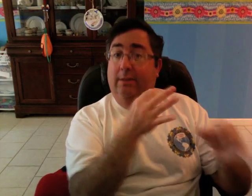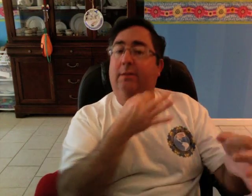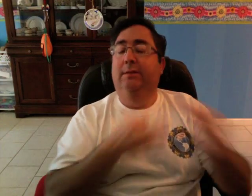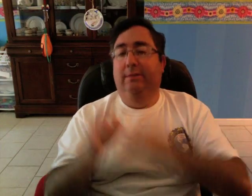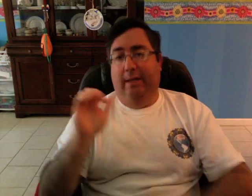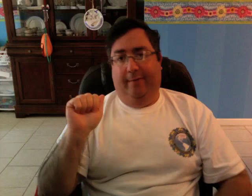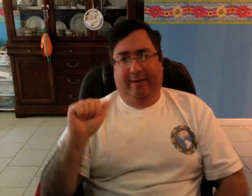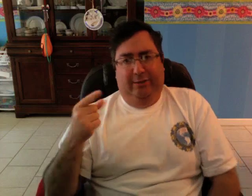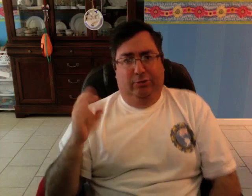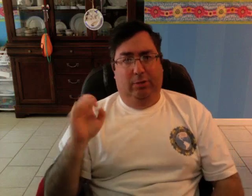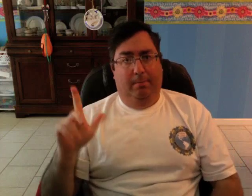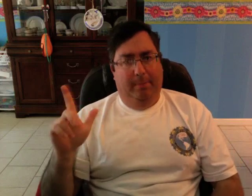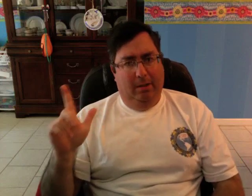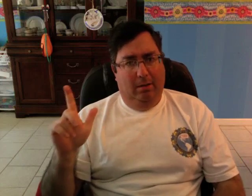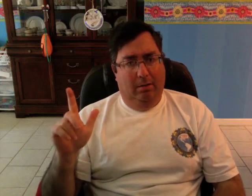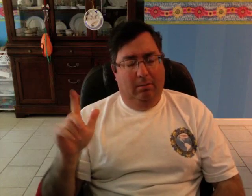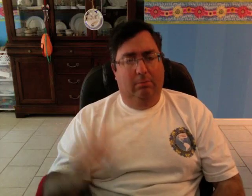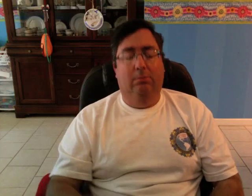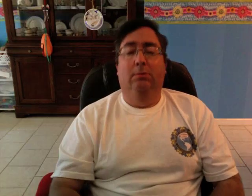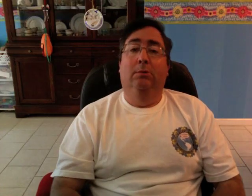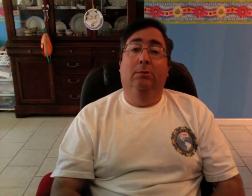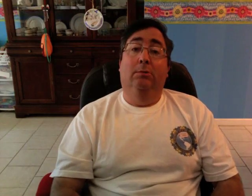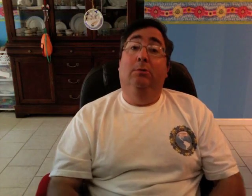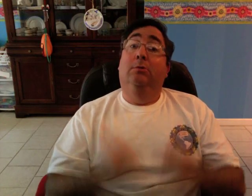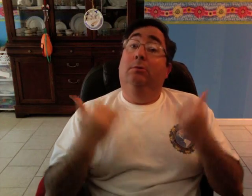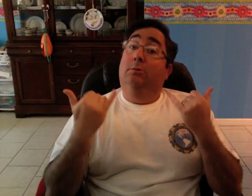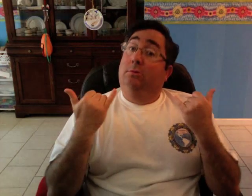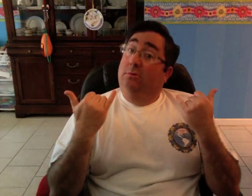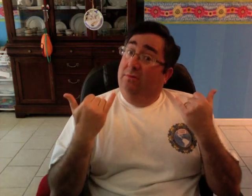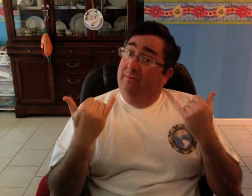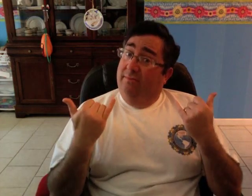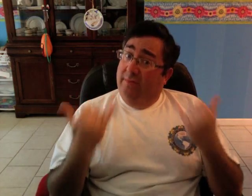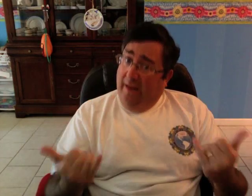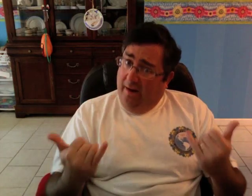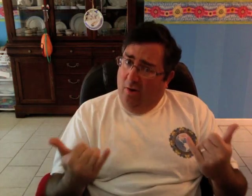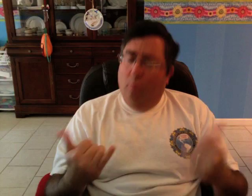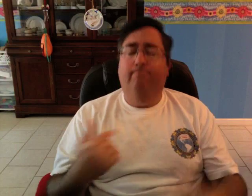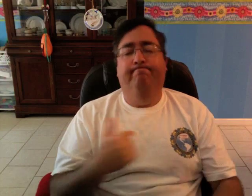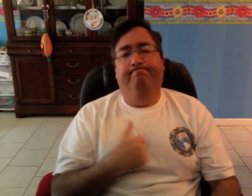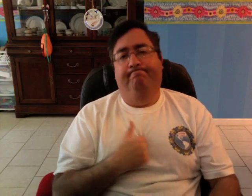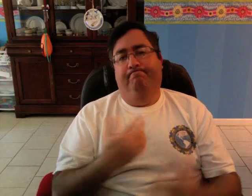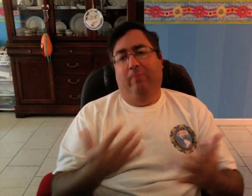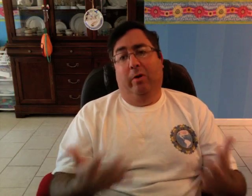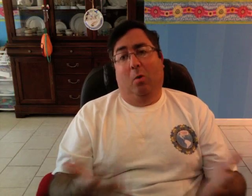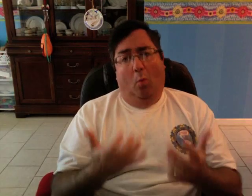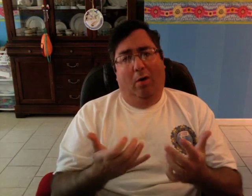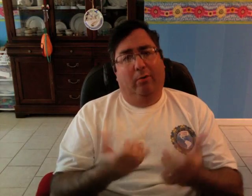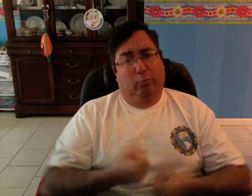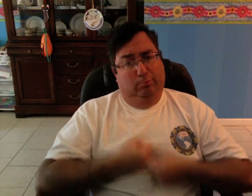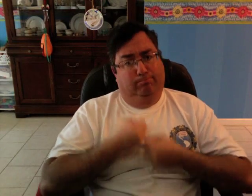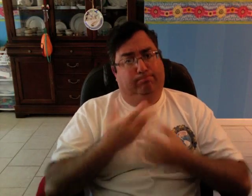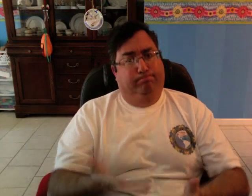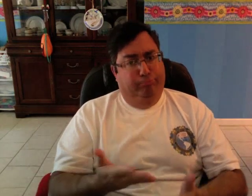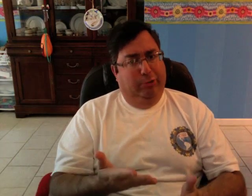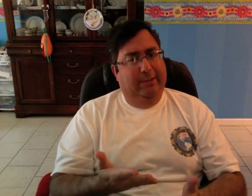AG Bell. So now, I want to express